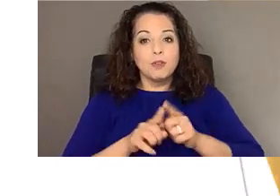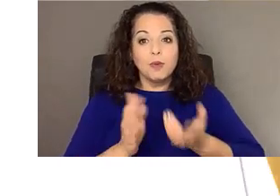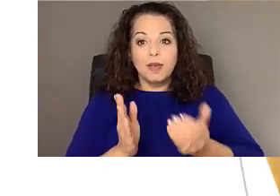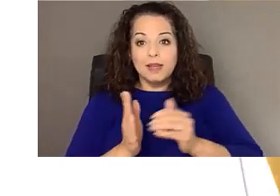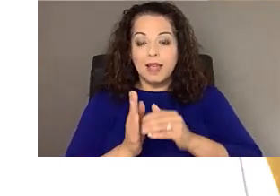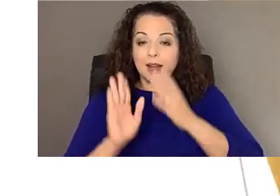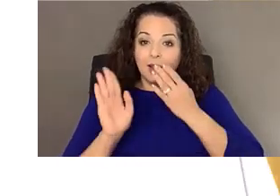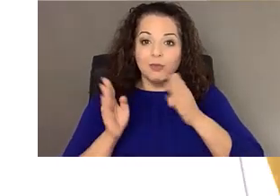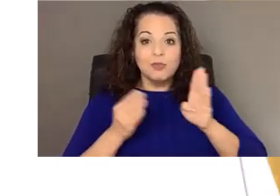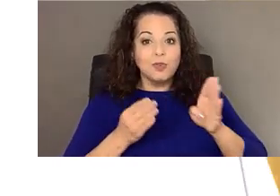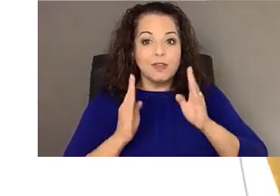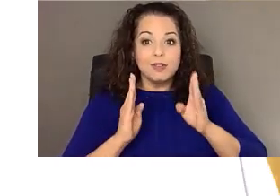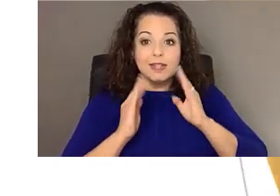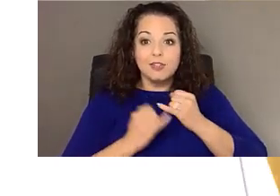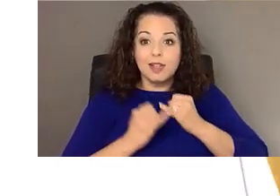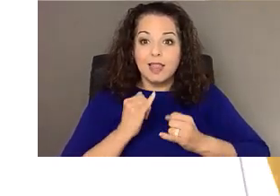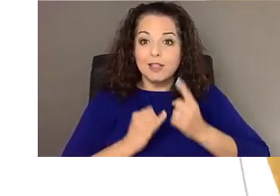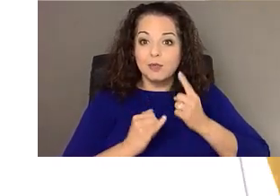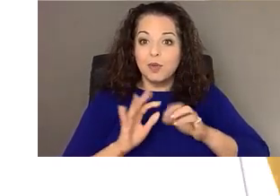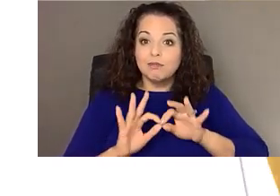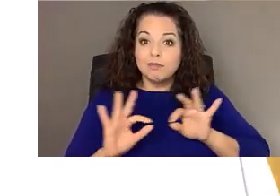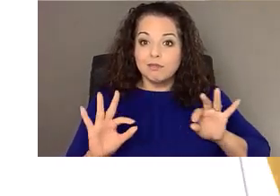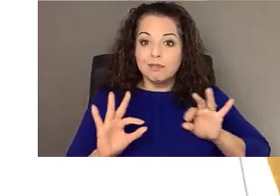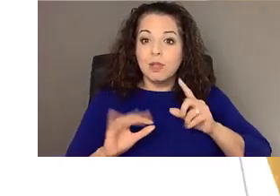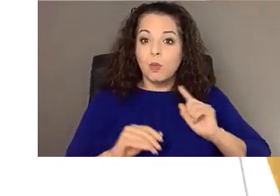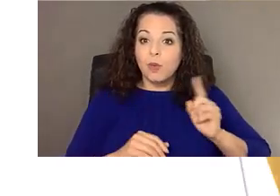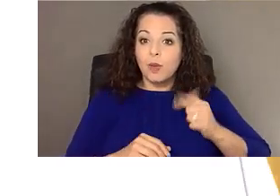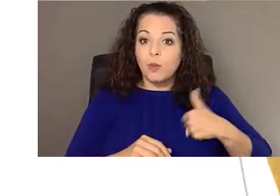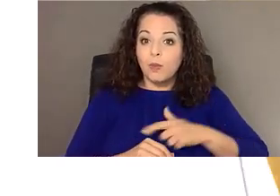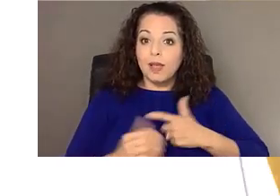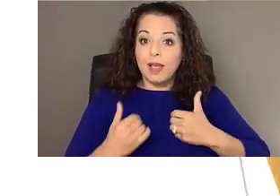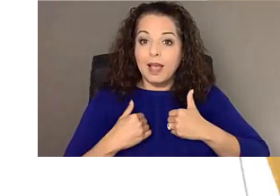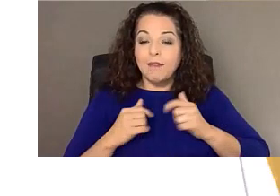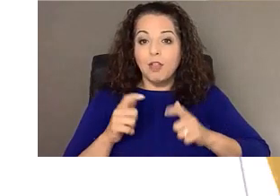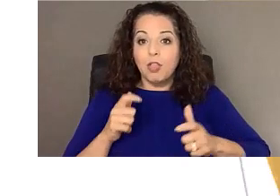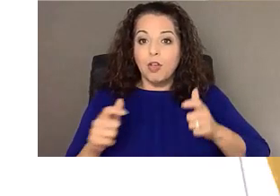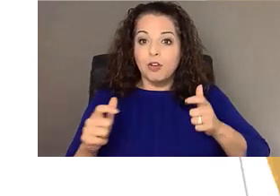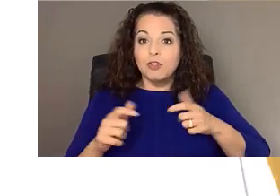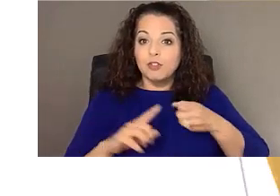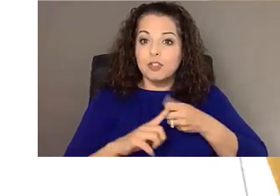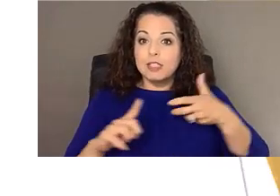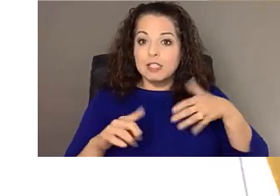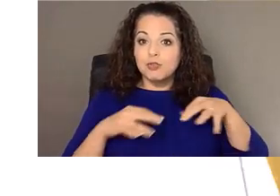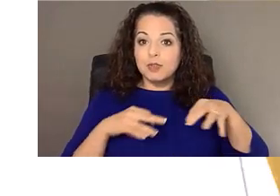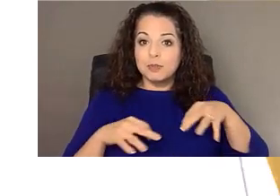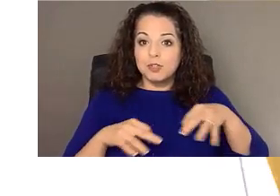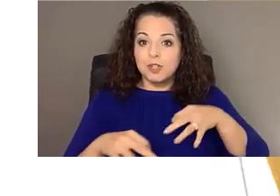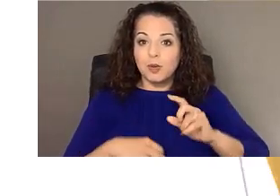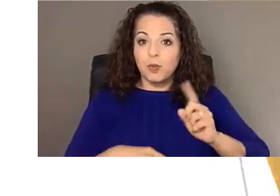to the last reference, where we have a larger description of the study that I discussed today.